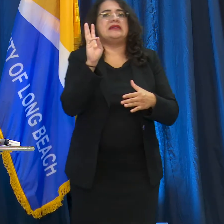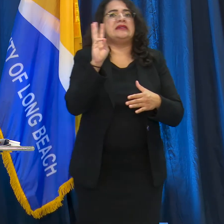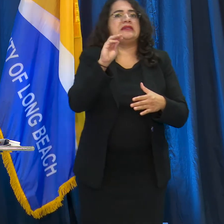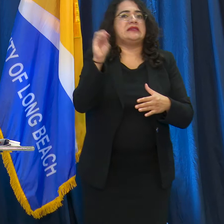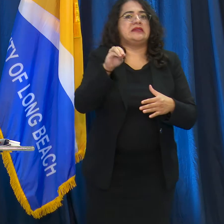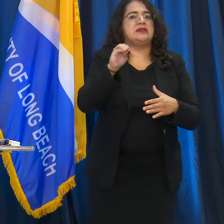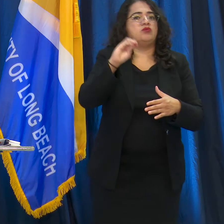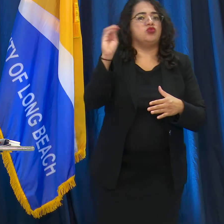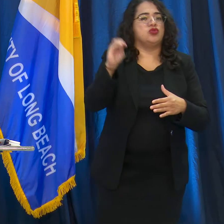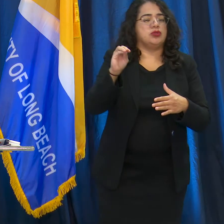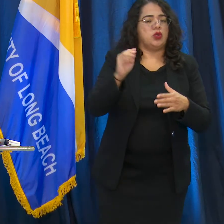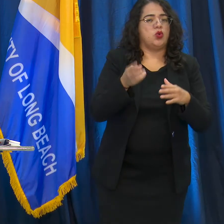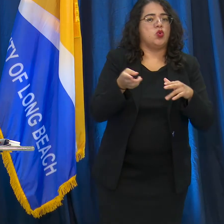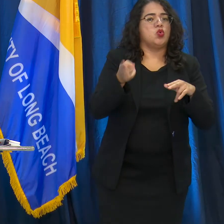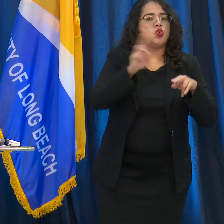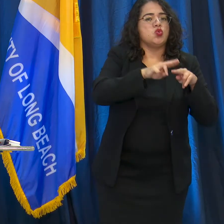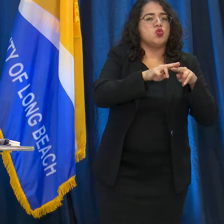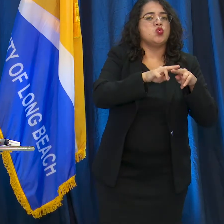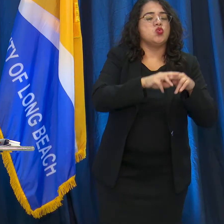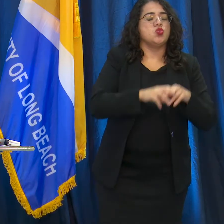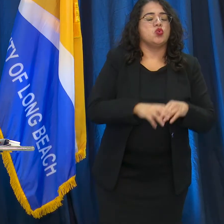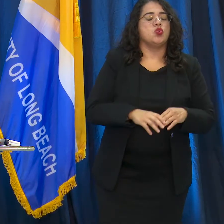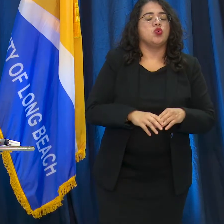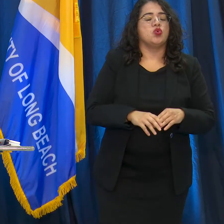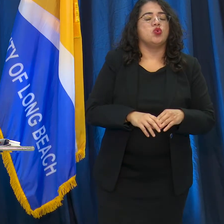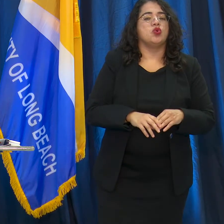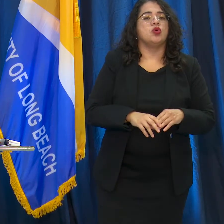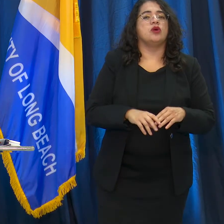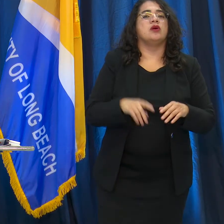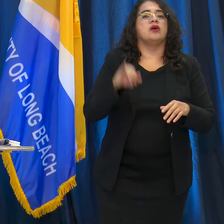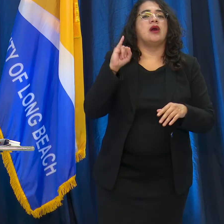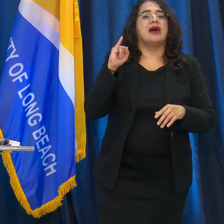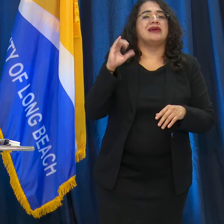overall, and we did see an uptick for a little bit in the ICU beds, but that has